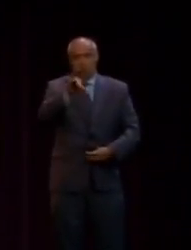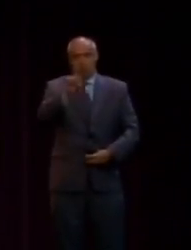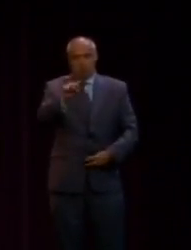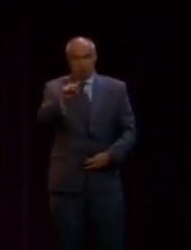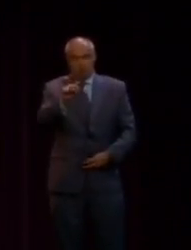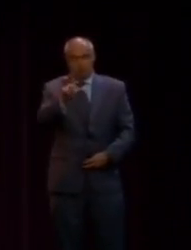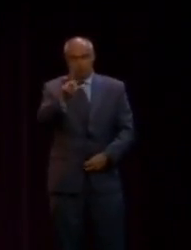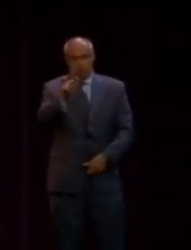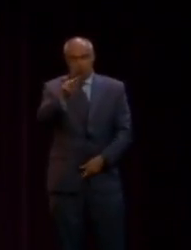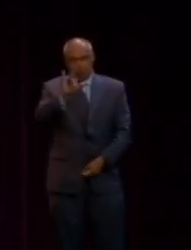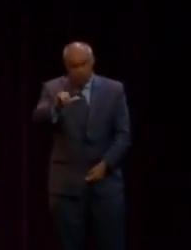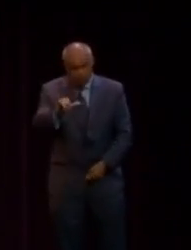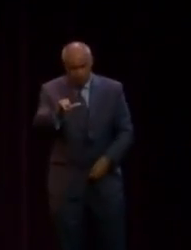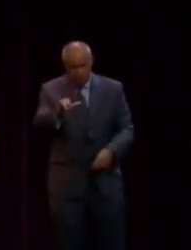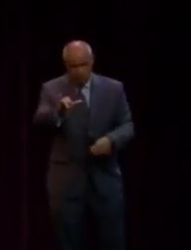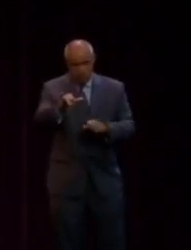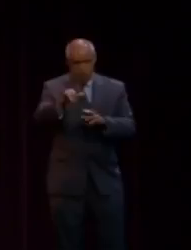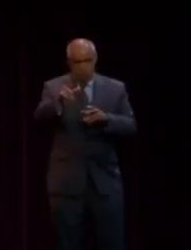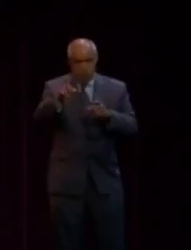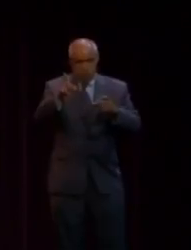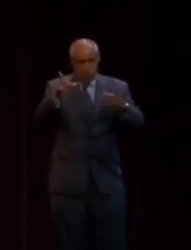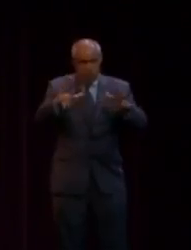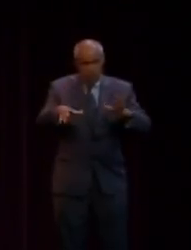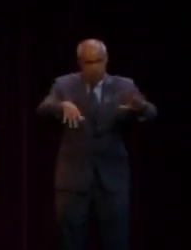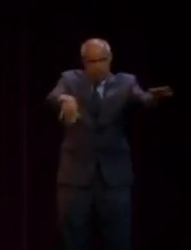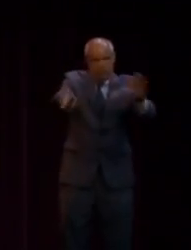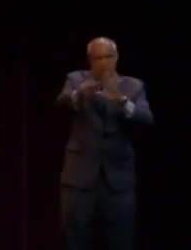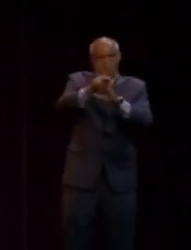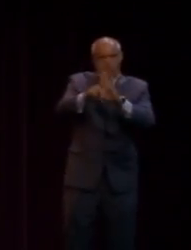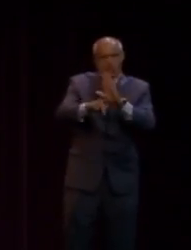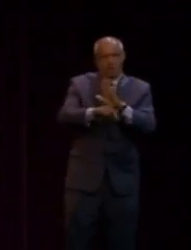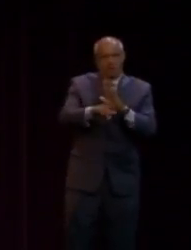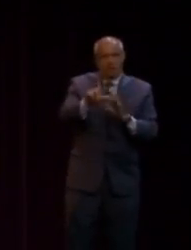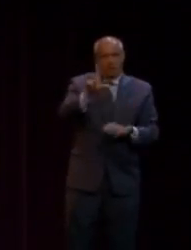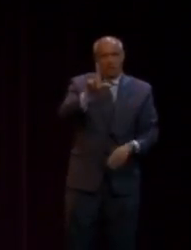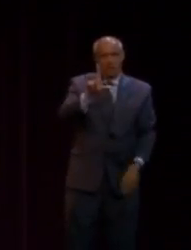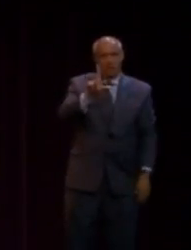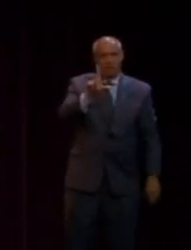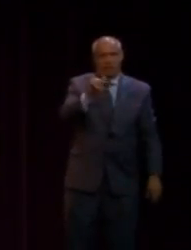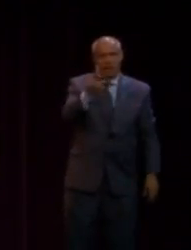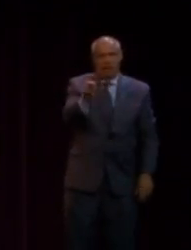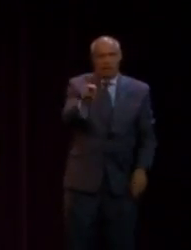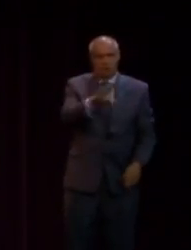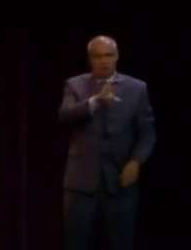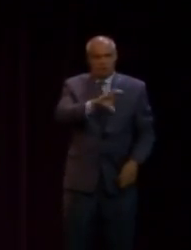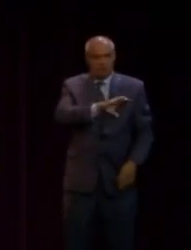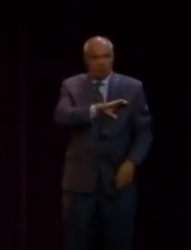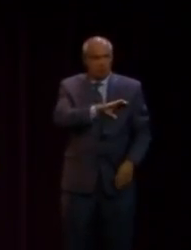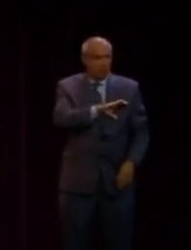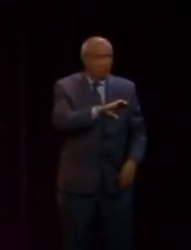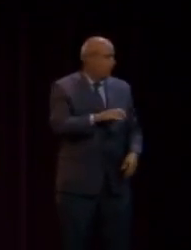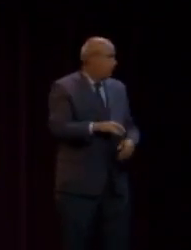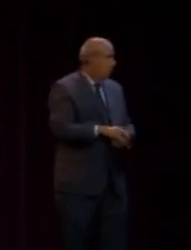AND LEGISLATION, LEAGUE OF UNITED LATIN AMERICAN CITIZENS BETTER KNOWN AT LULAC.